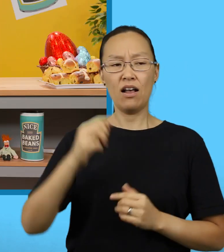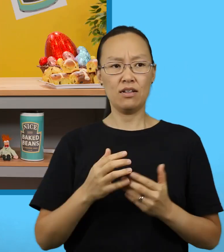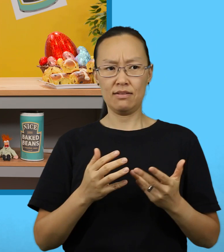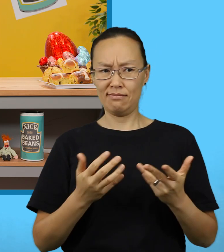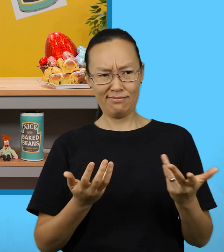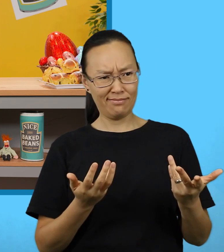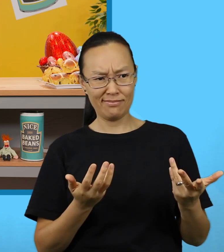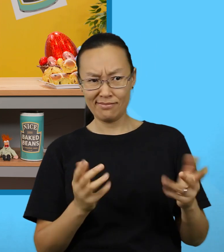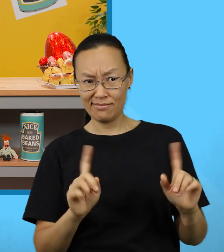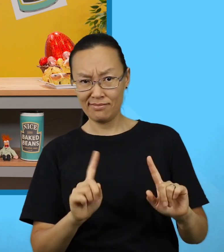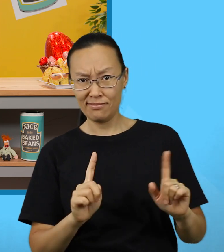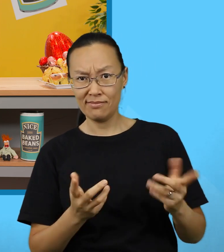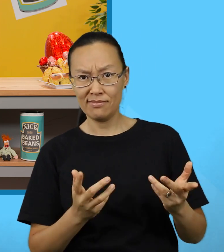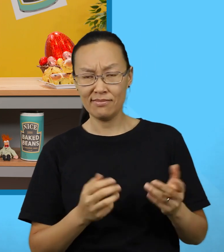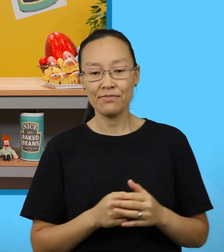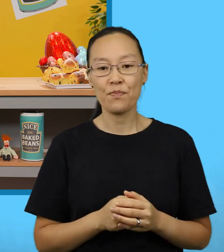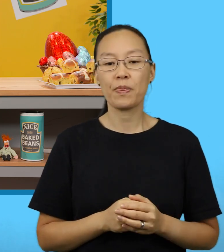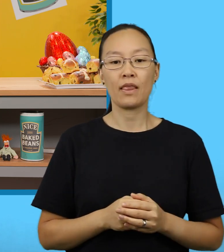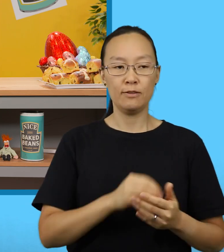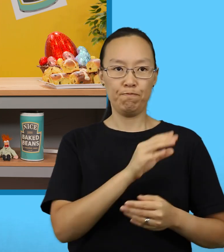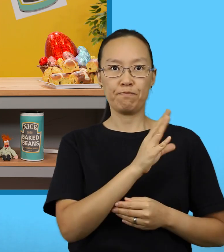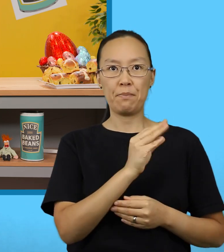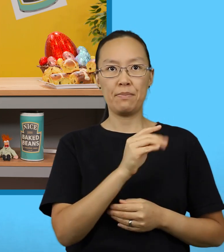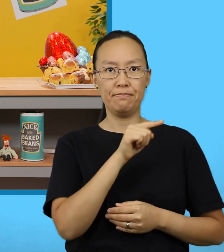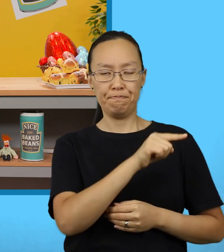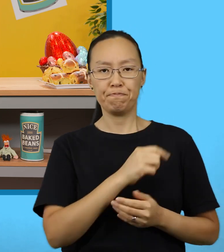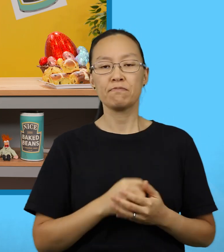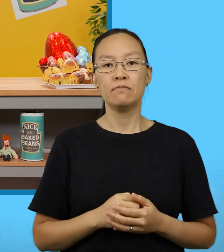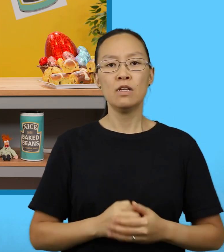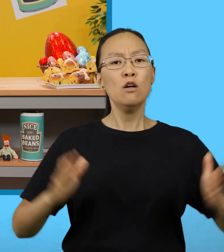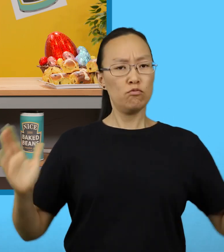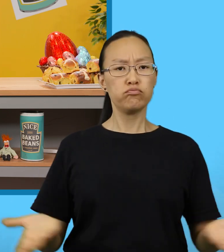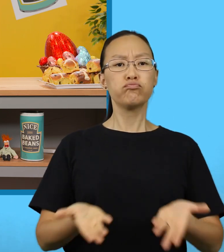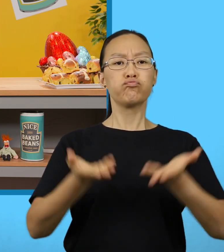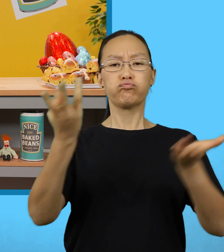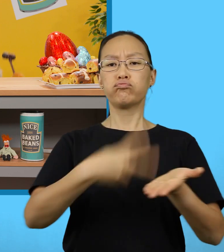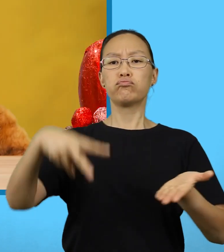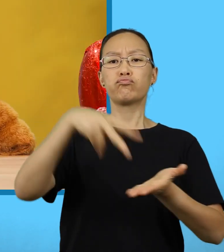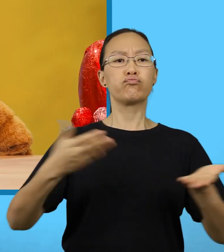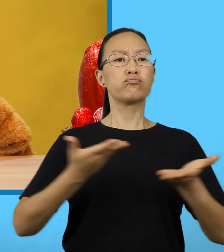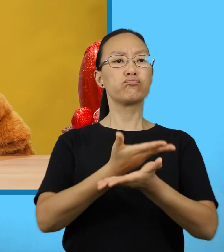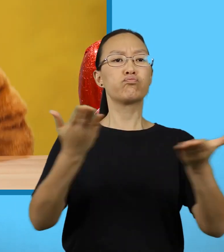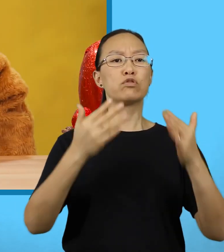Okay? Hear ye, hear ye, all rise for Judge Reg.